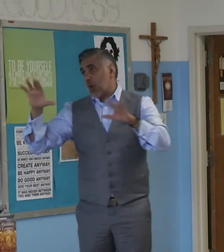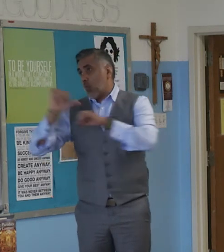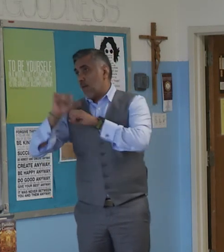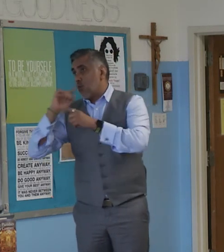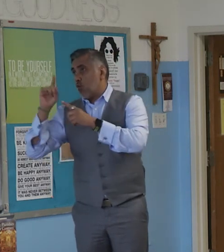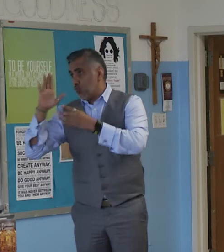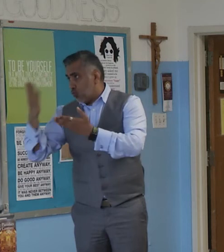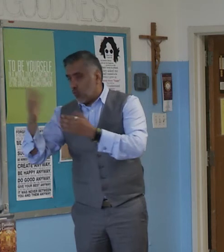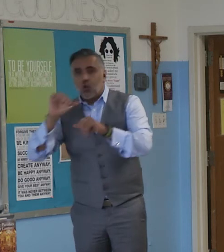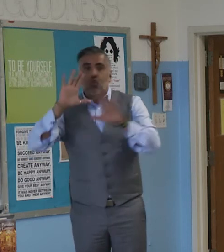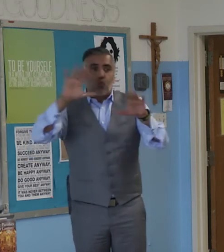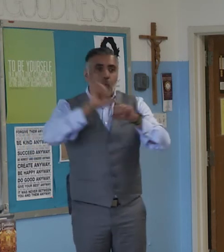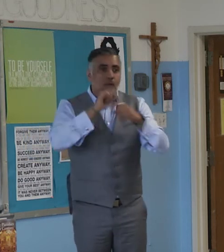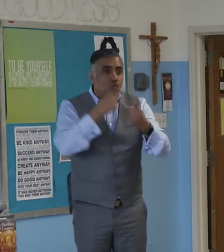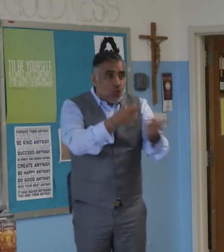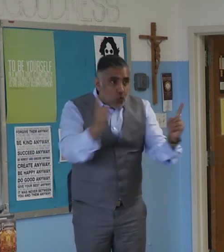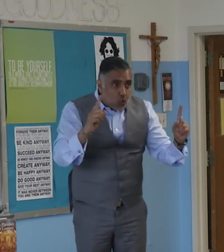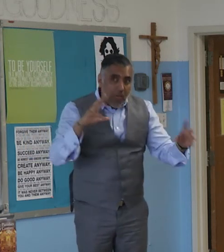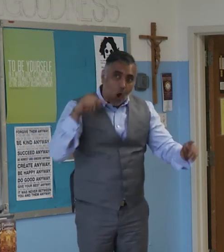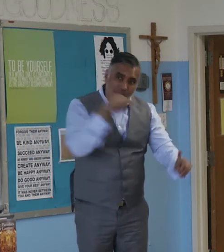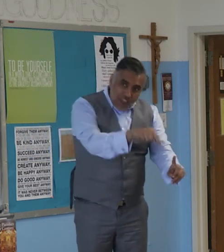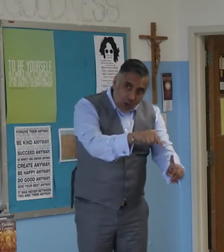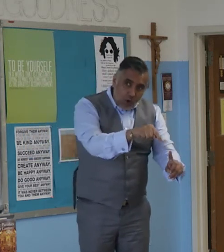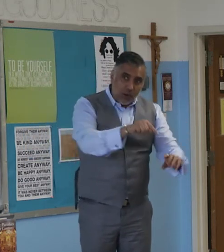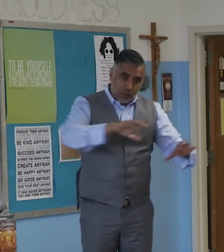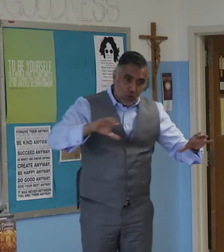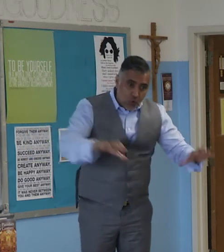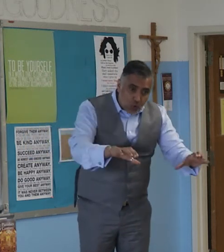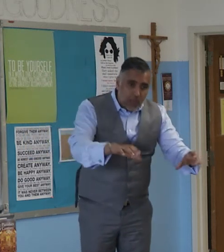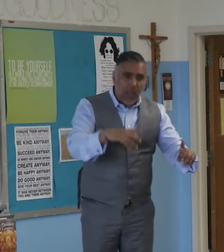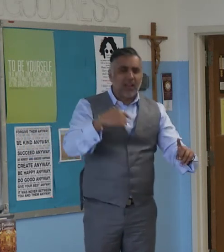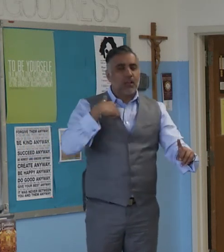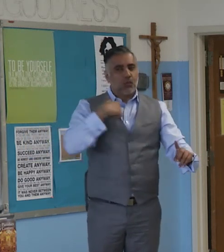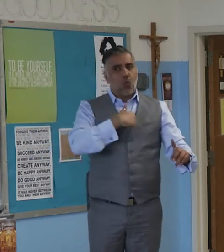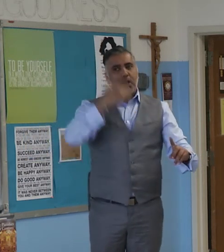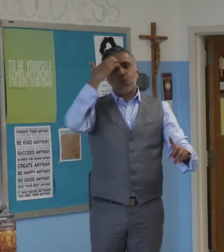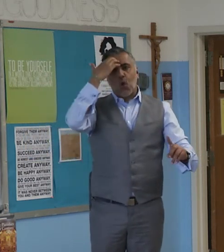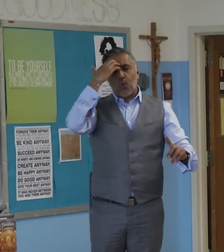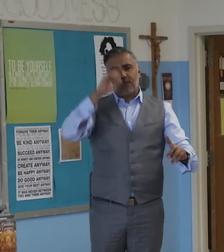all of you who are in local situations and saying, "we know for a fact we have